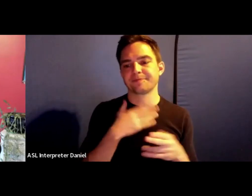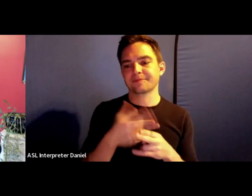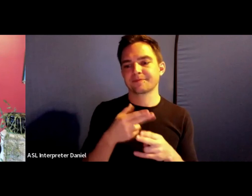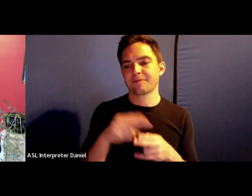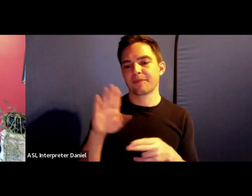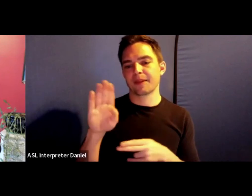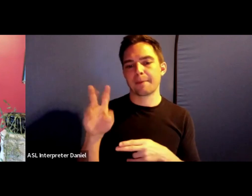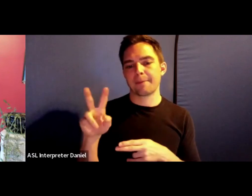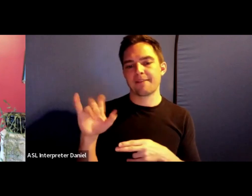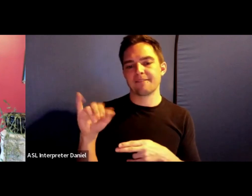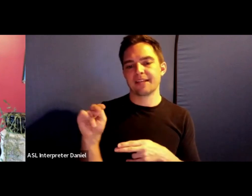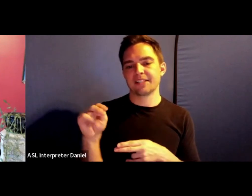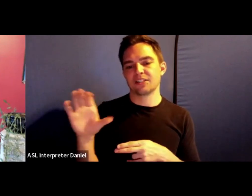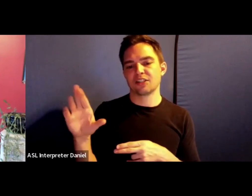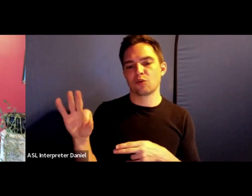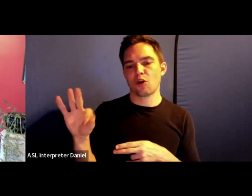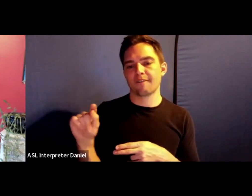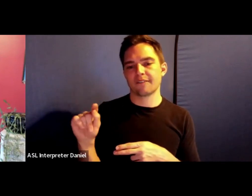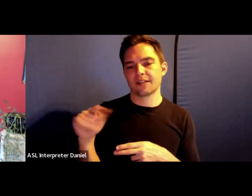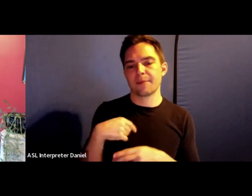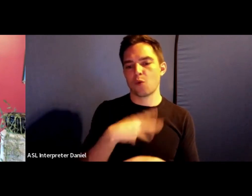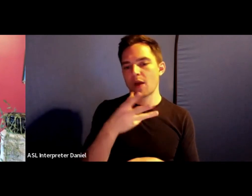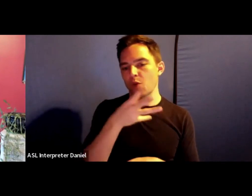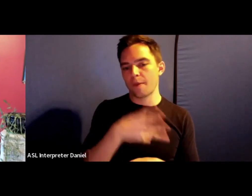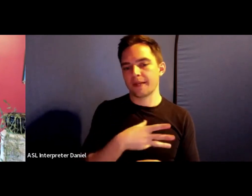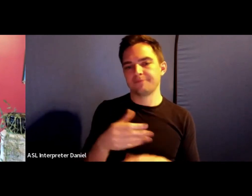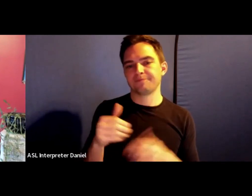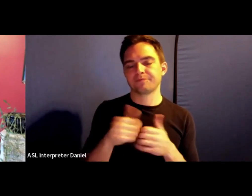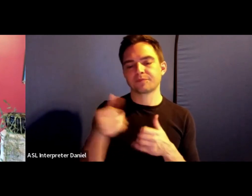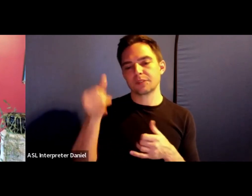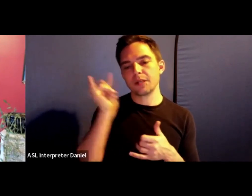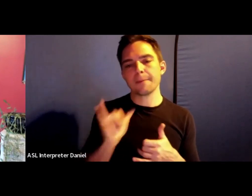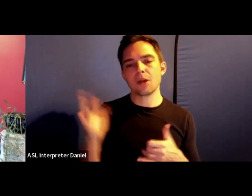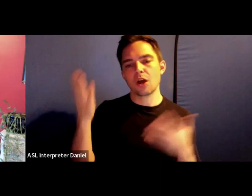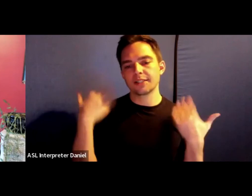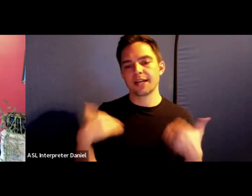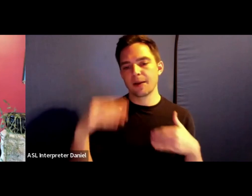Croft. I'm a a white woman with blonde hair. I have bangs, I am